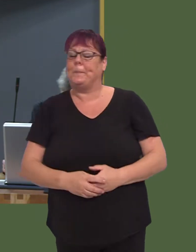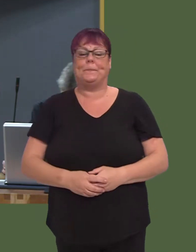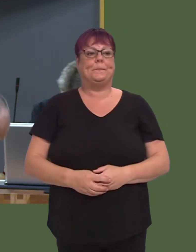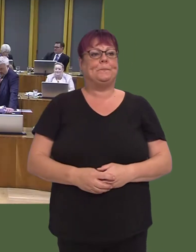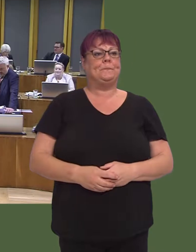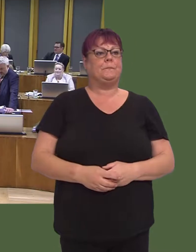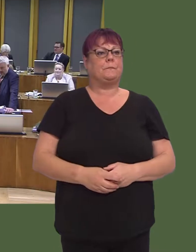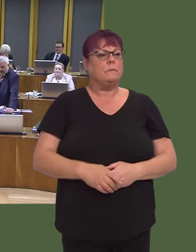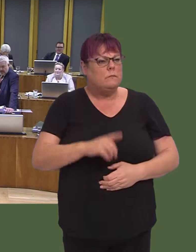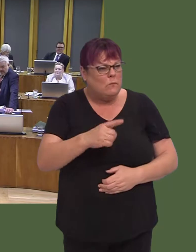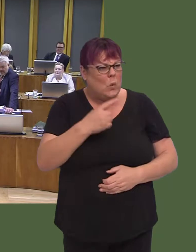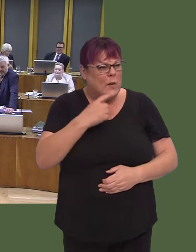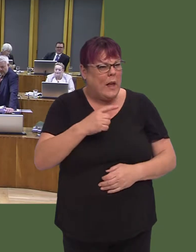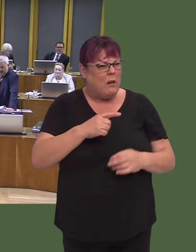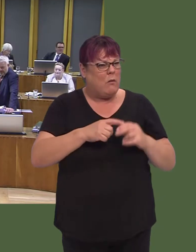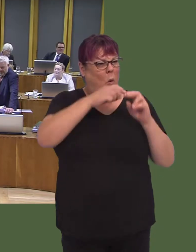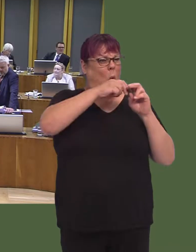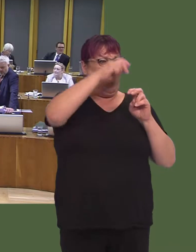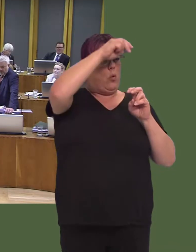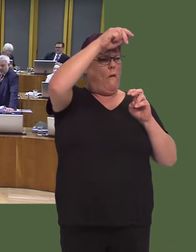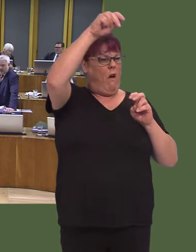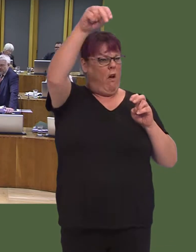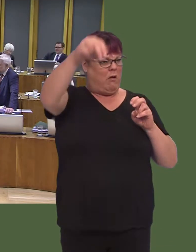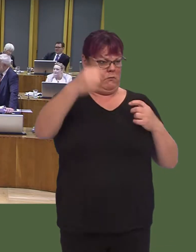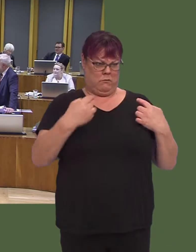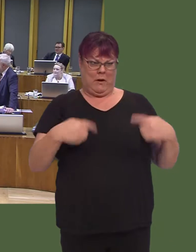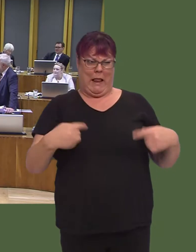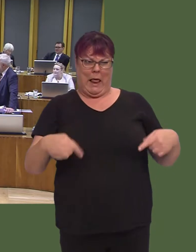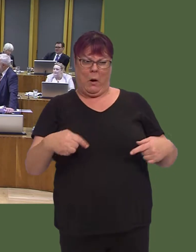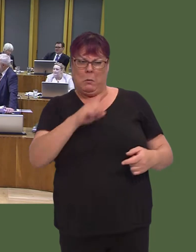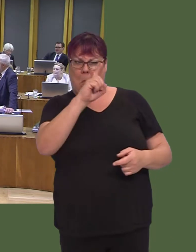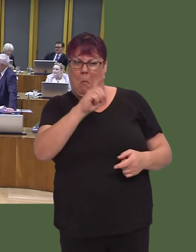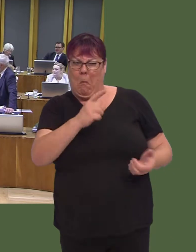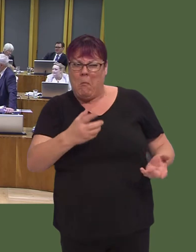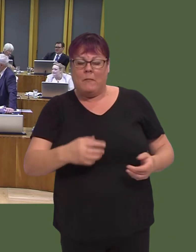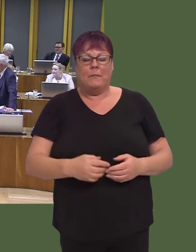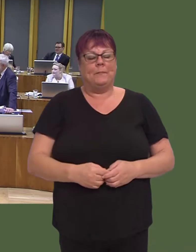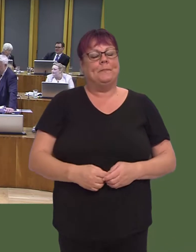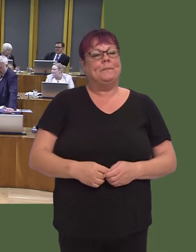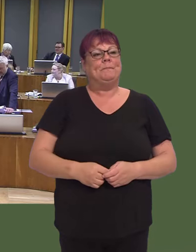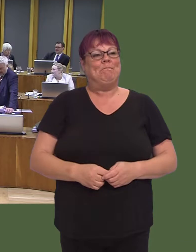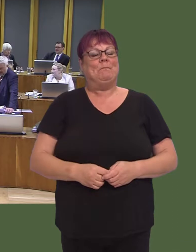Carwyn Jones AM: I heard the Member for Newport East suggest that he'd walked over the bridgeówhether he was meant to do that or not, he doesn't explain further.